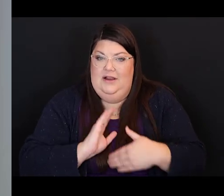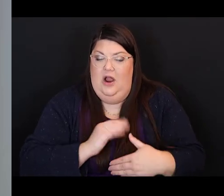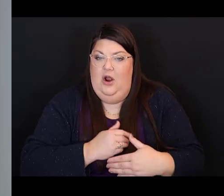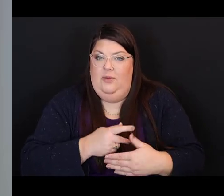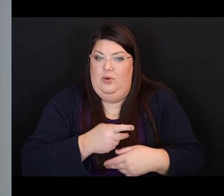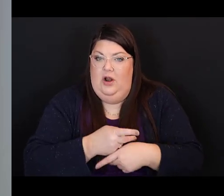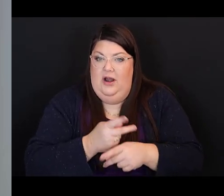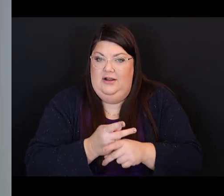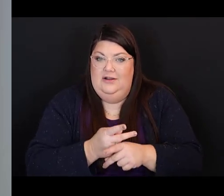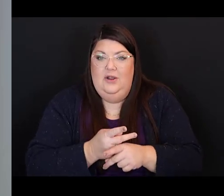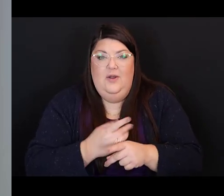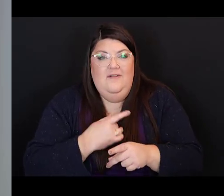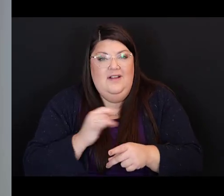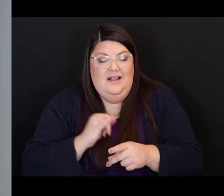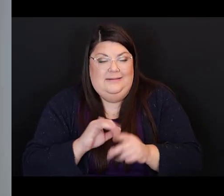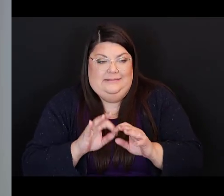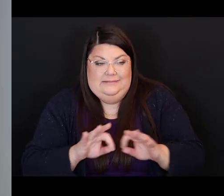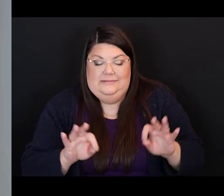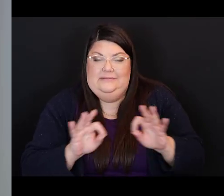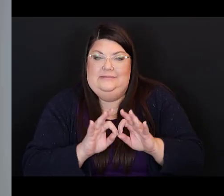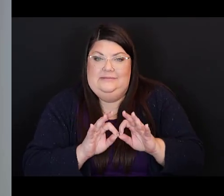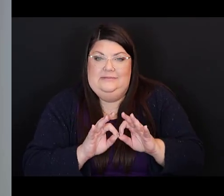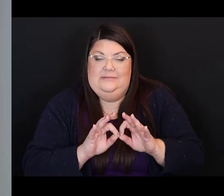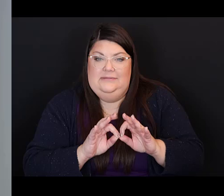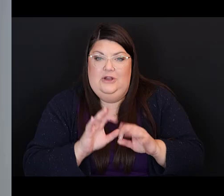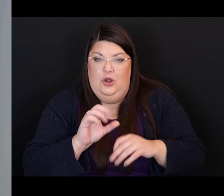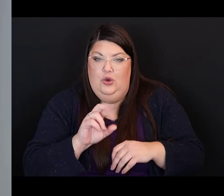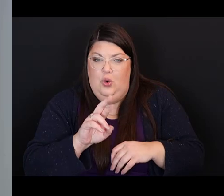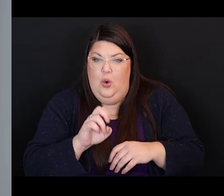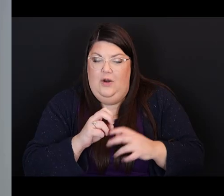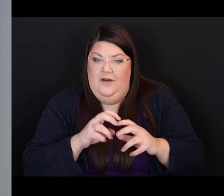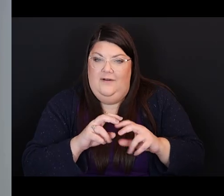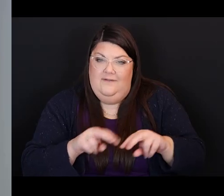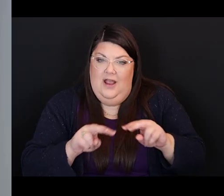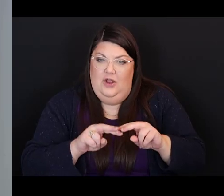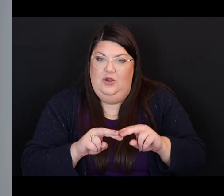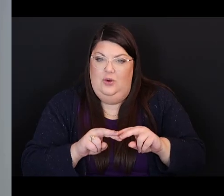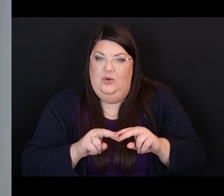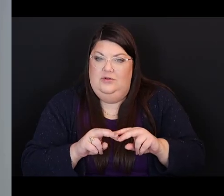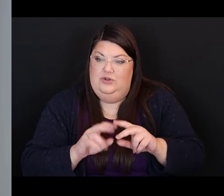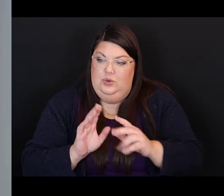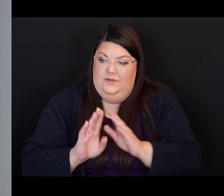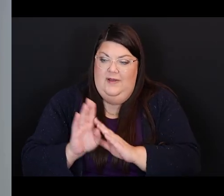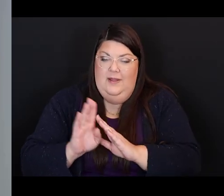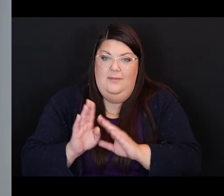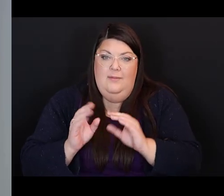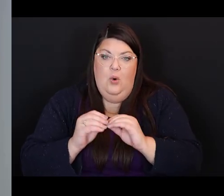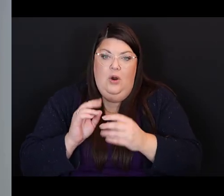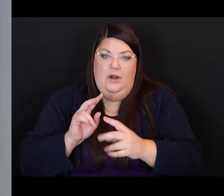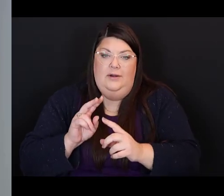right? We feel that is like a core value that is going to help us develop relevant training. And